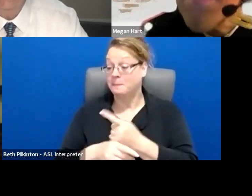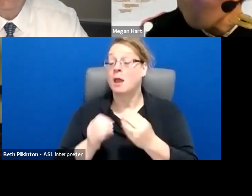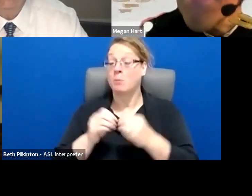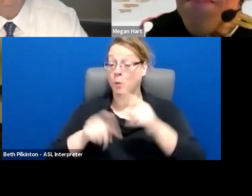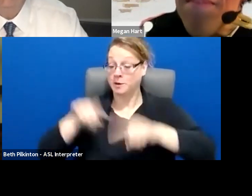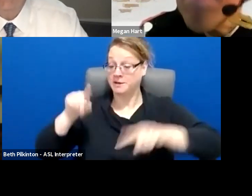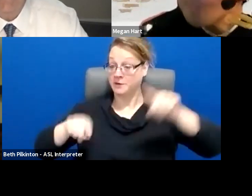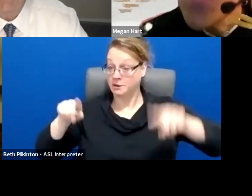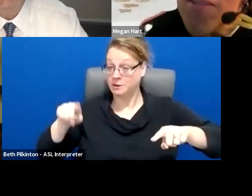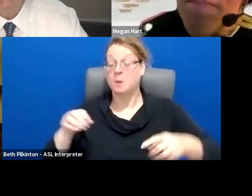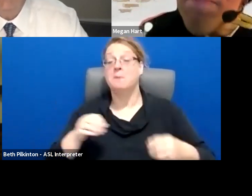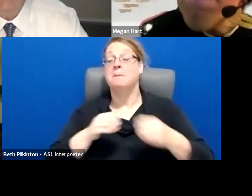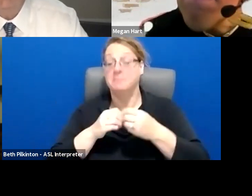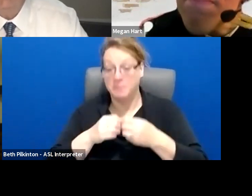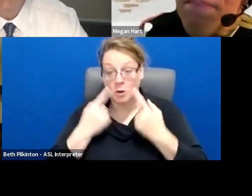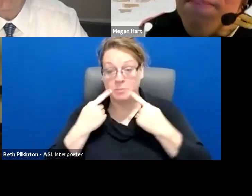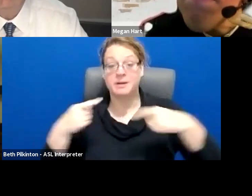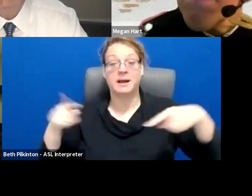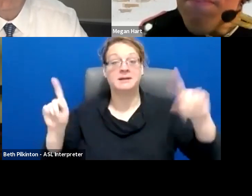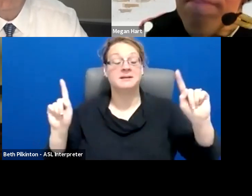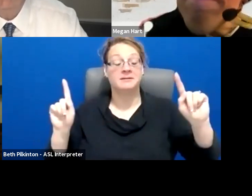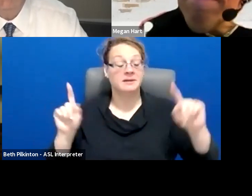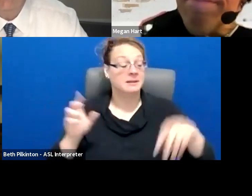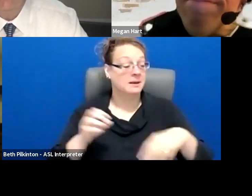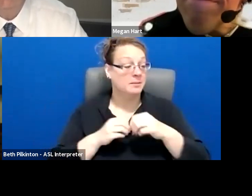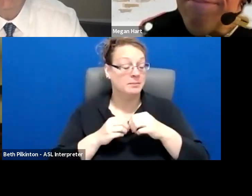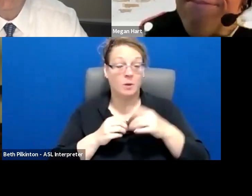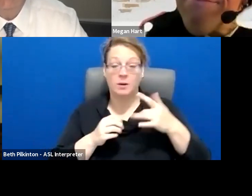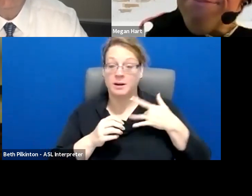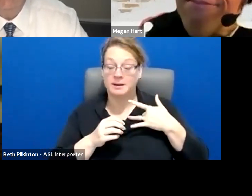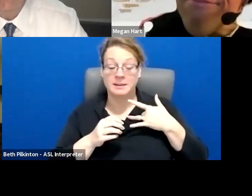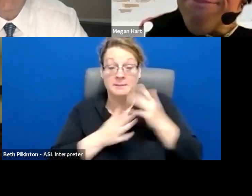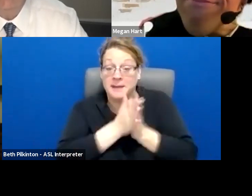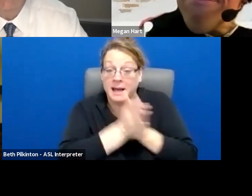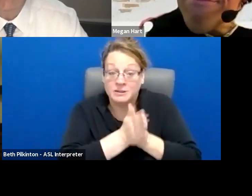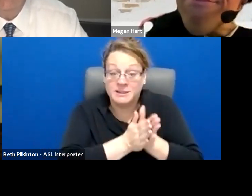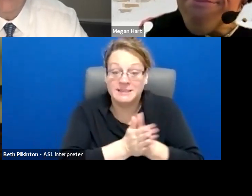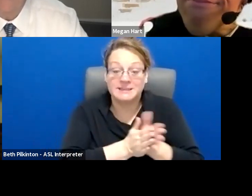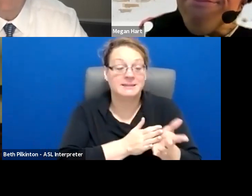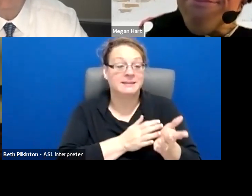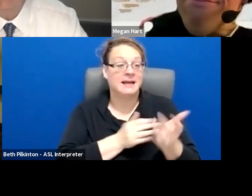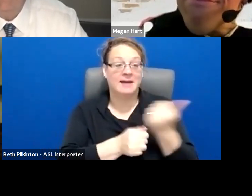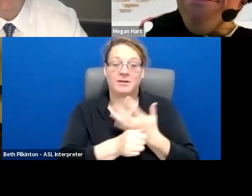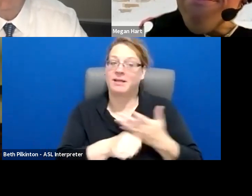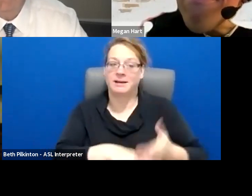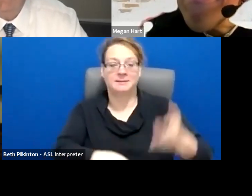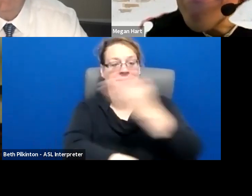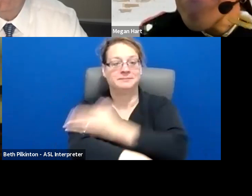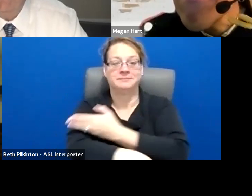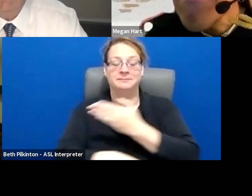Lisa Primm: I love that. It is definitely not a stretch to say the more diverse, I think the more productive.